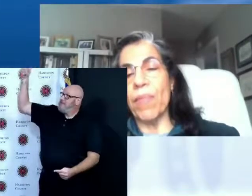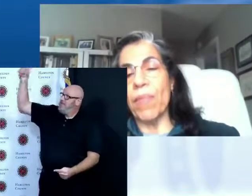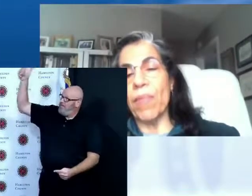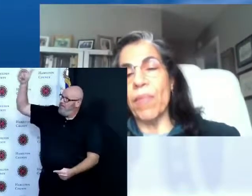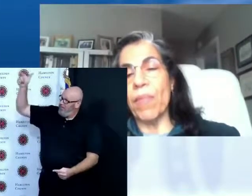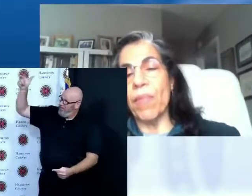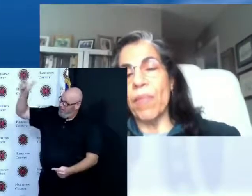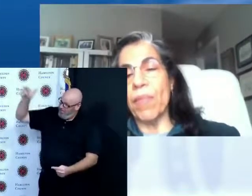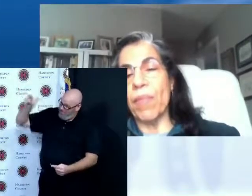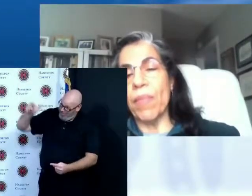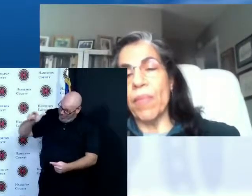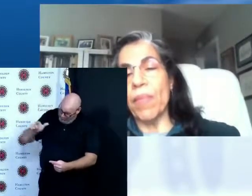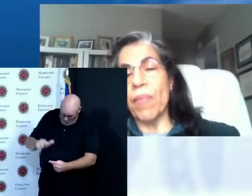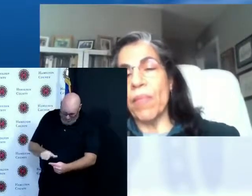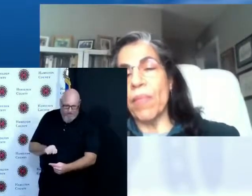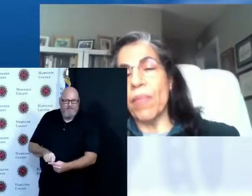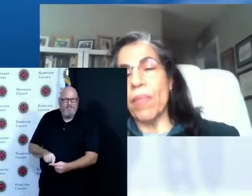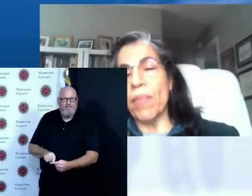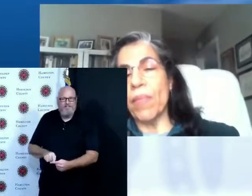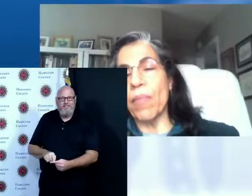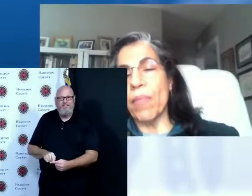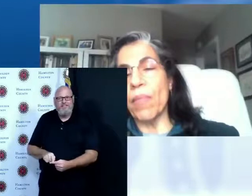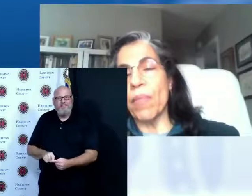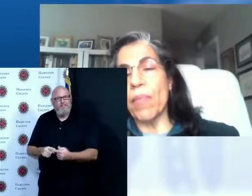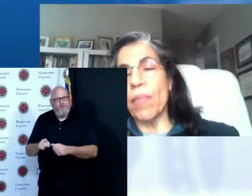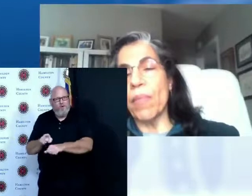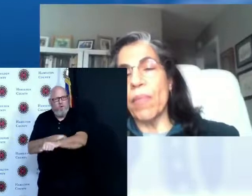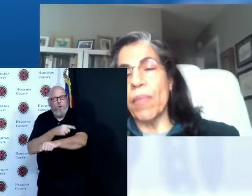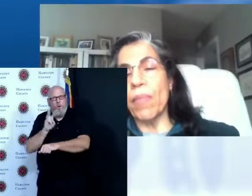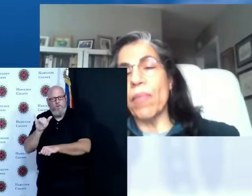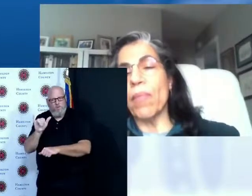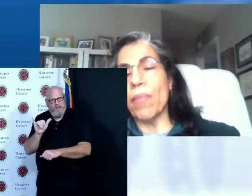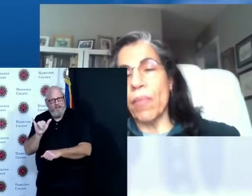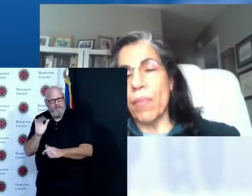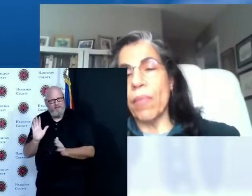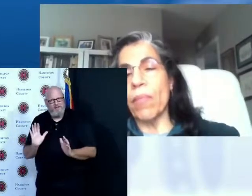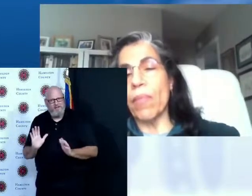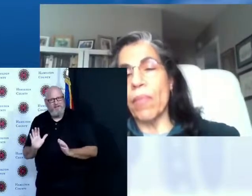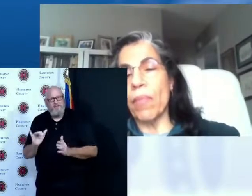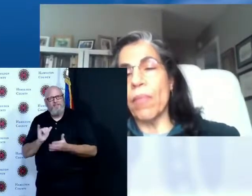and eventually we're going to see that play out in Hamilton County it's going to take some time but at least we're heading in the right direction